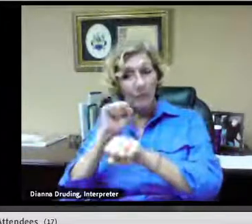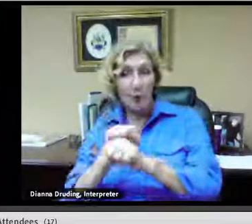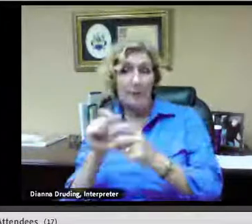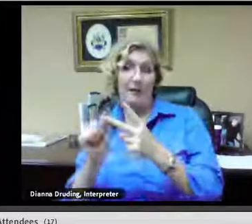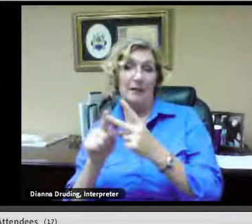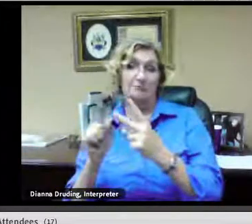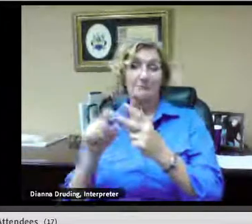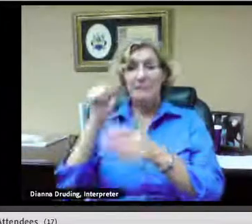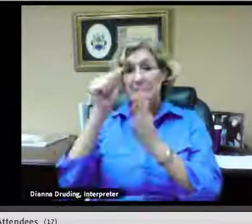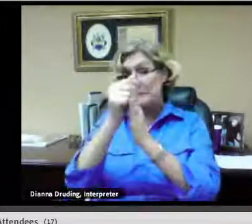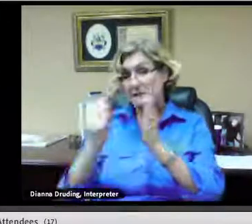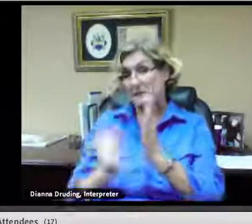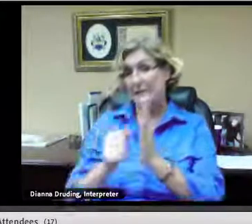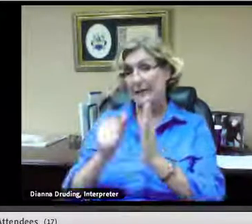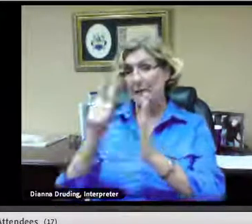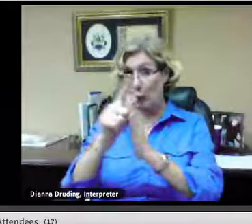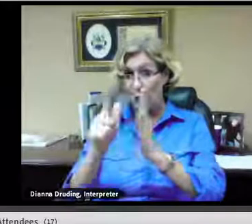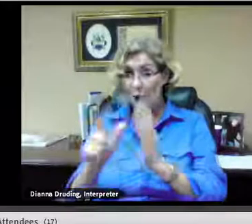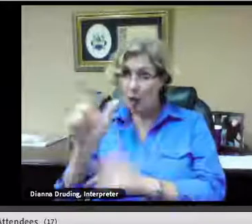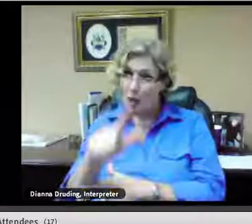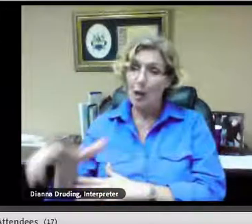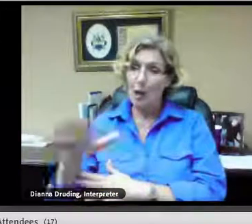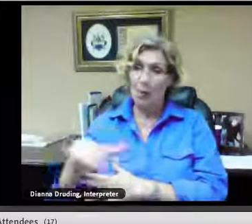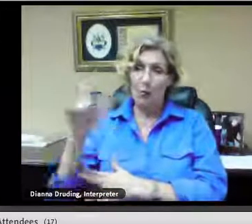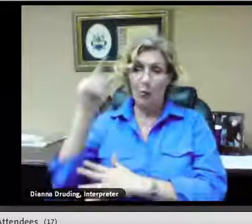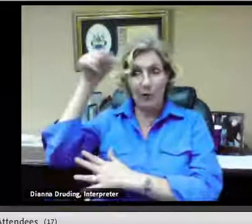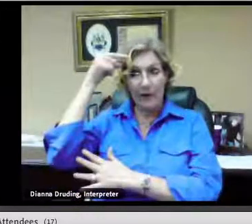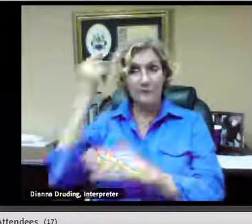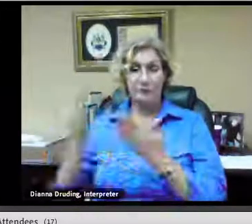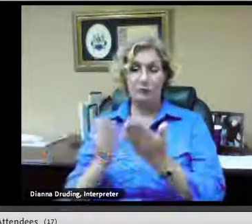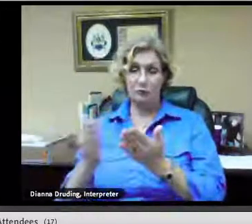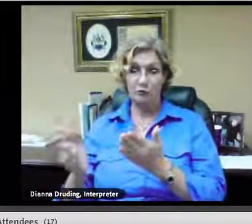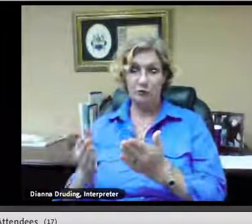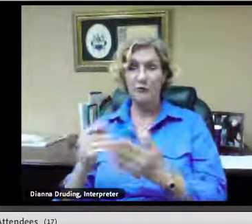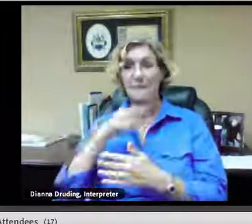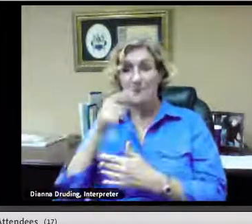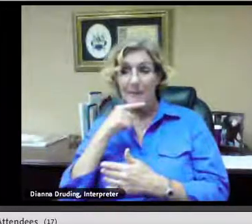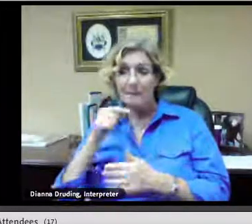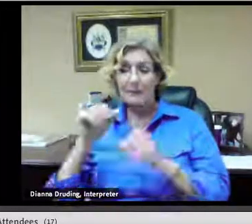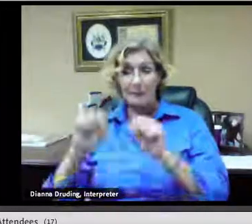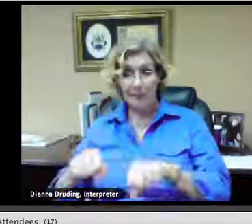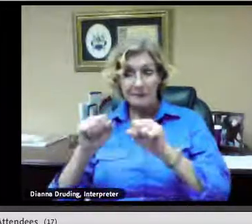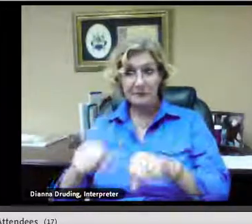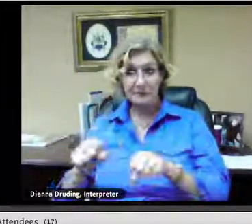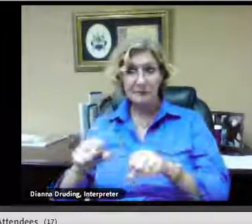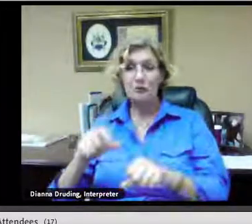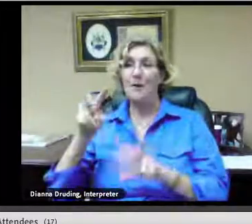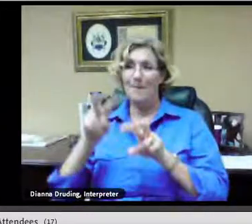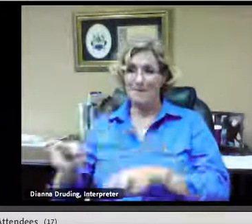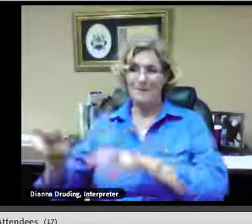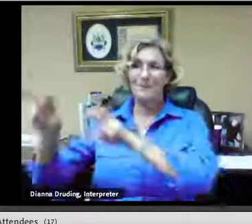commercial facilities and transportation. Okay. It was also mandating, you know, establishments of certain technologies,